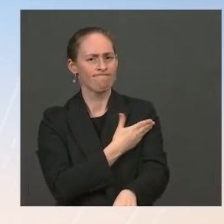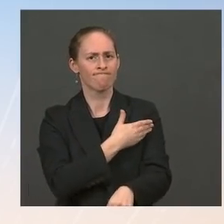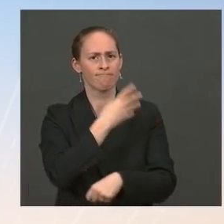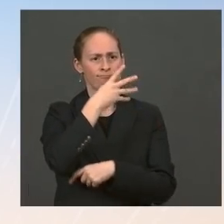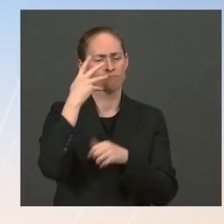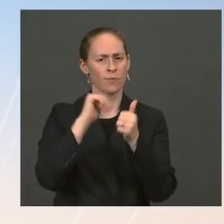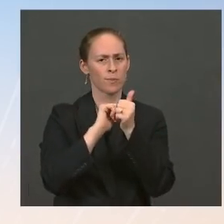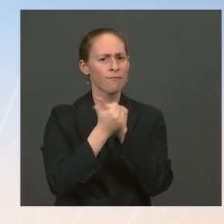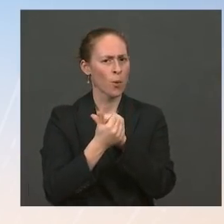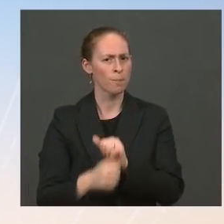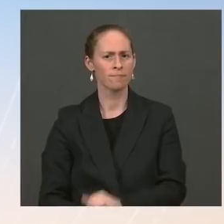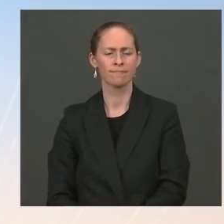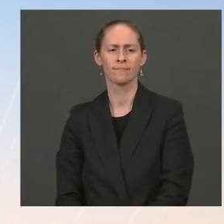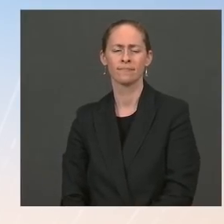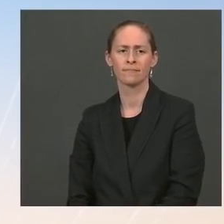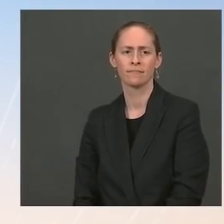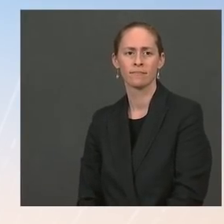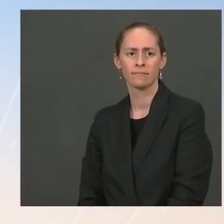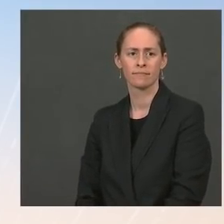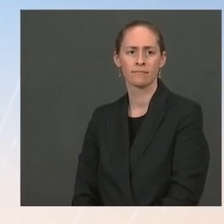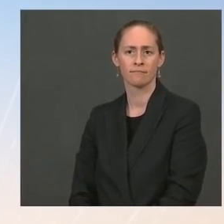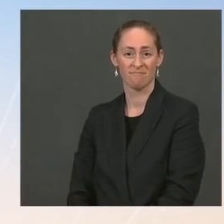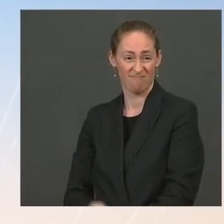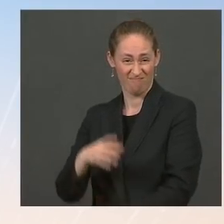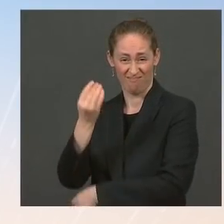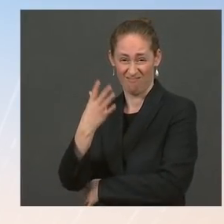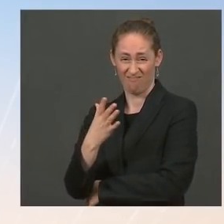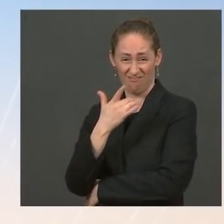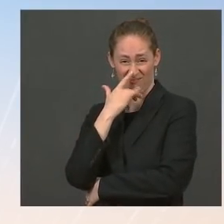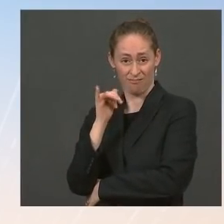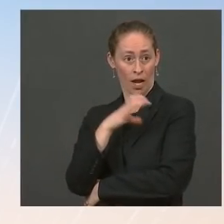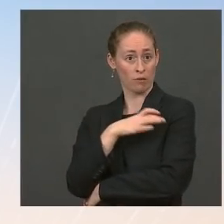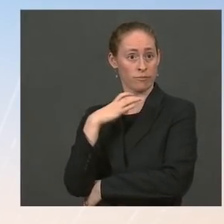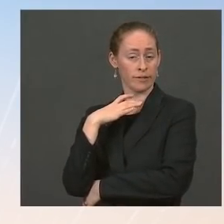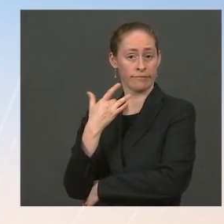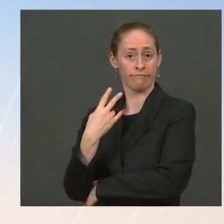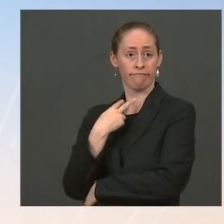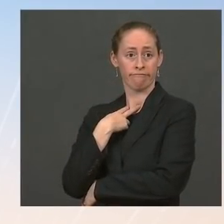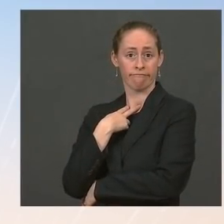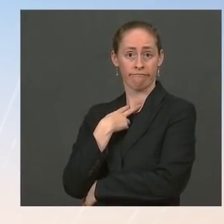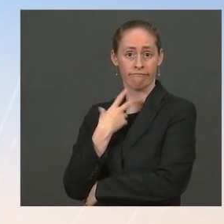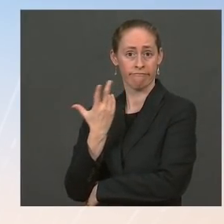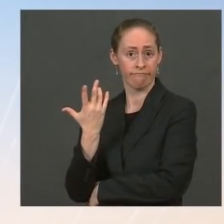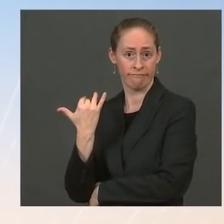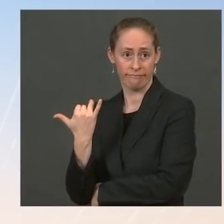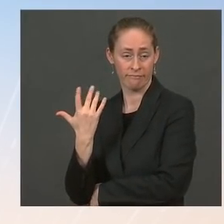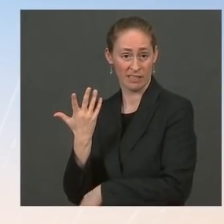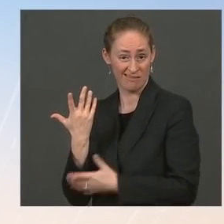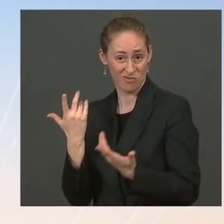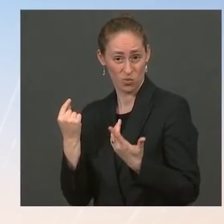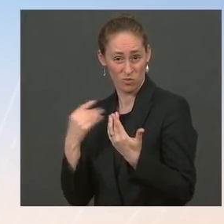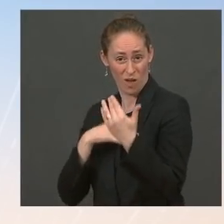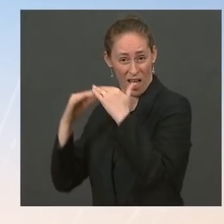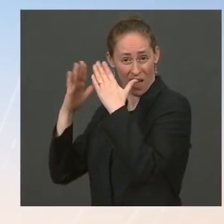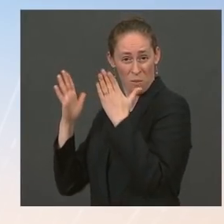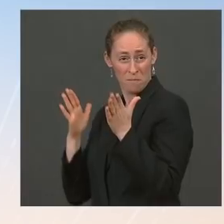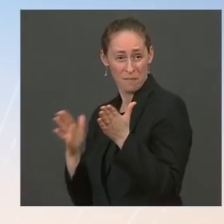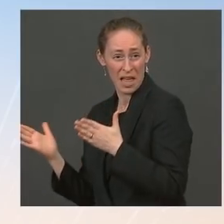In the meantime, do you think there's a piece of strategy that the White House is implementing based on just executive actions and what you guys do at the border